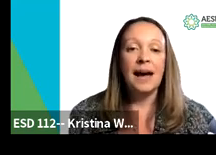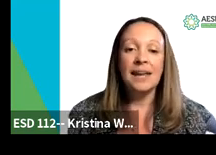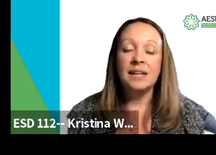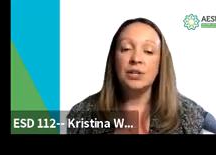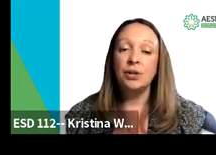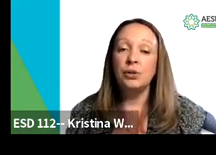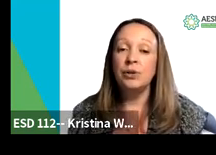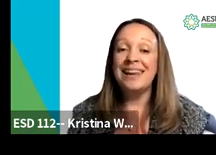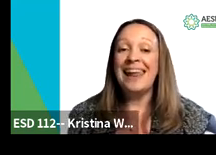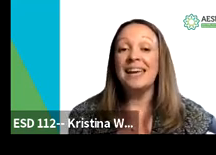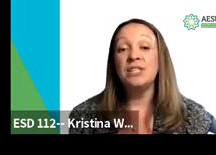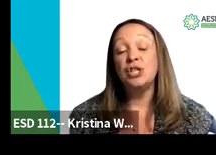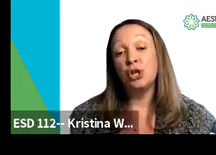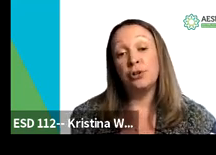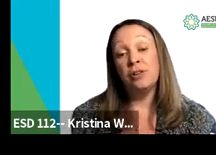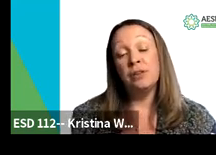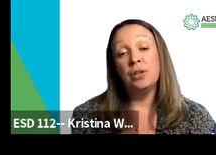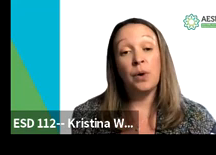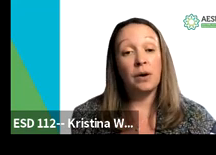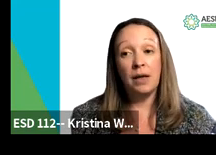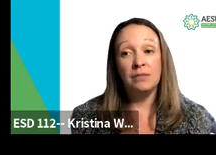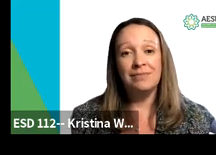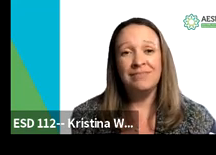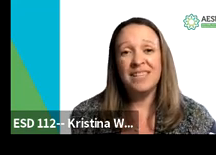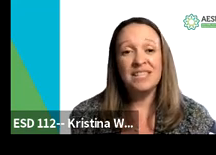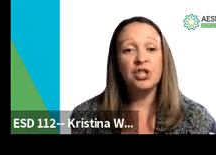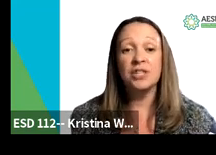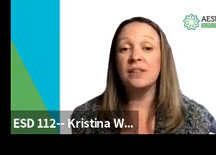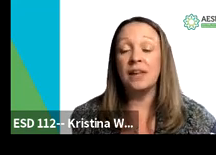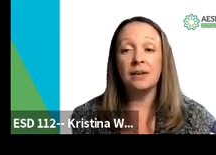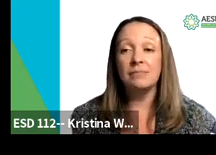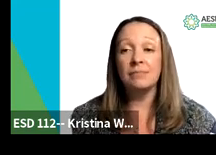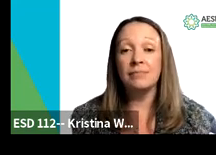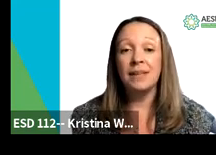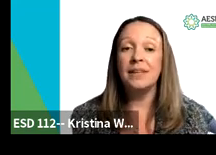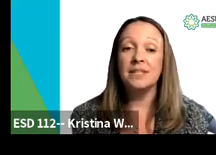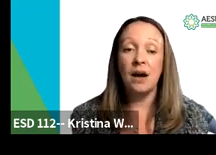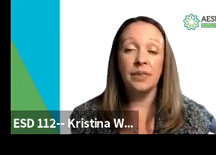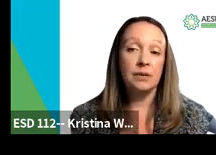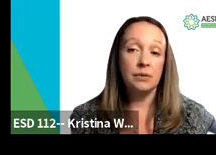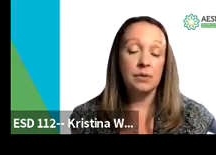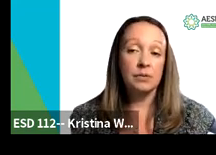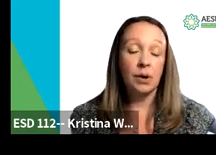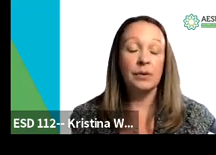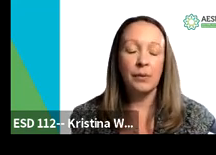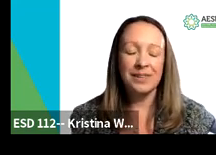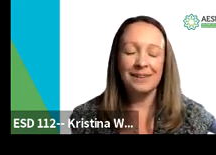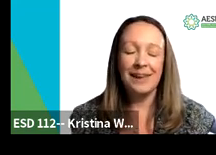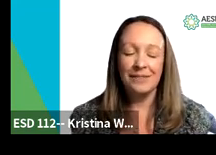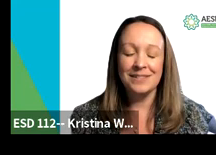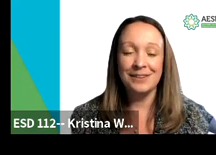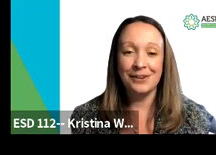ESD 112-- Kristina Wambold: I can include an external URL. This is just a link that's not within Google Art not within Canvas. Sorry.